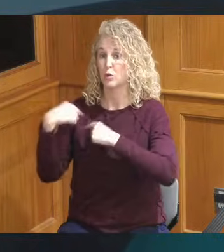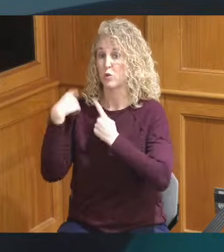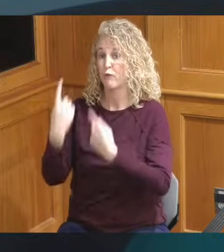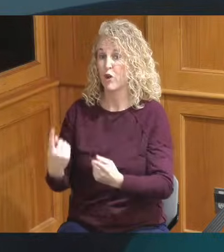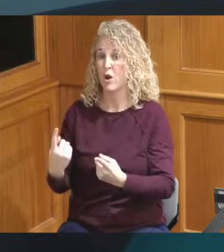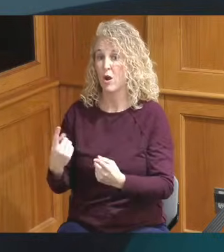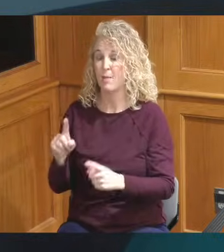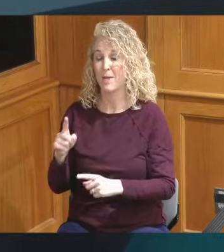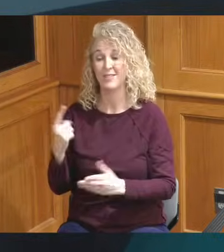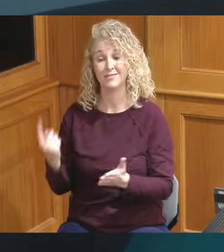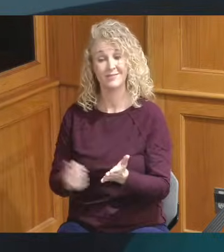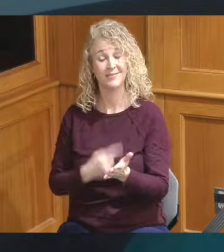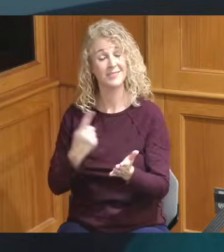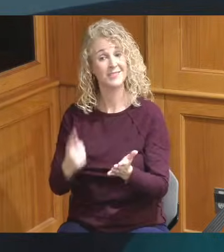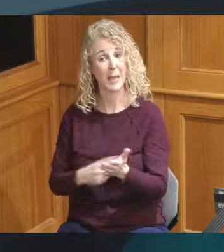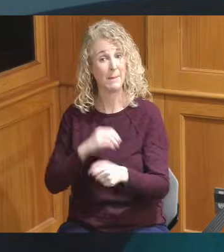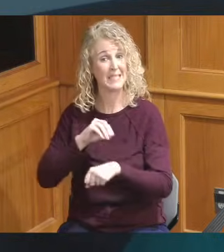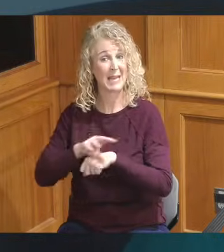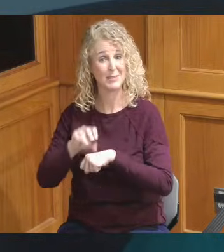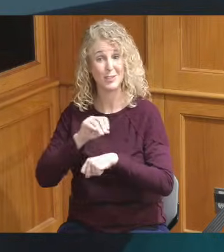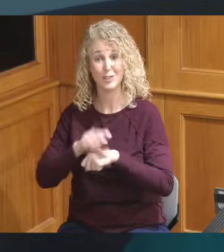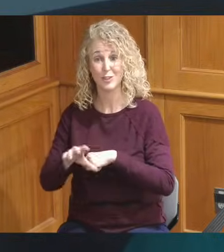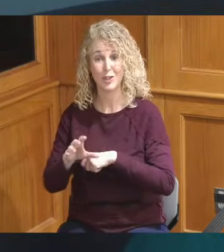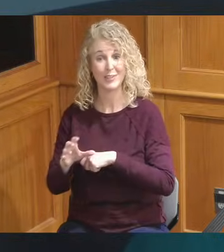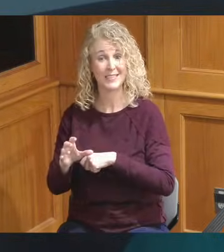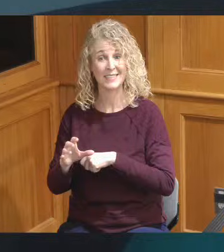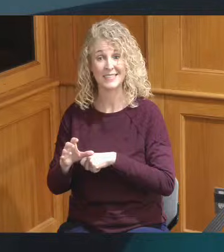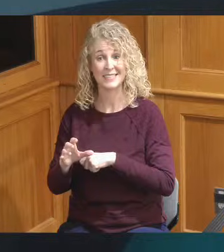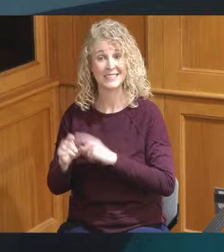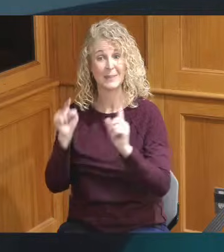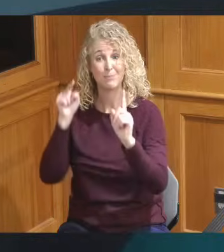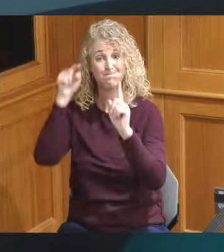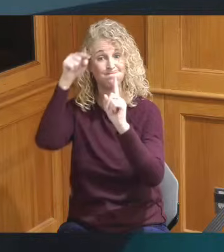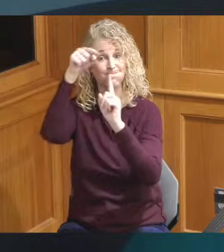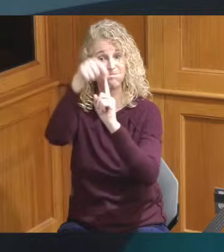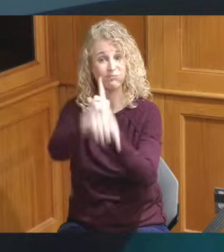have missed you know they didn't you know they don't always hit the mark. The weatherman doesn't